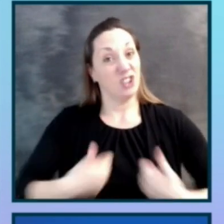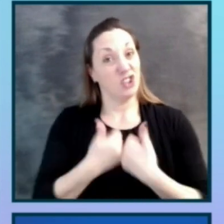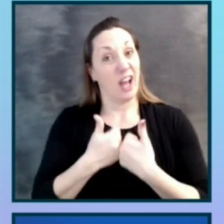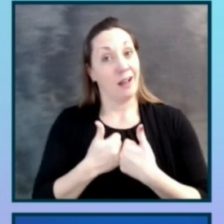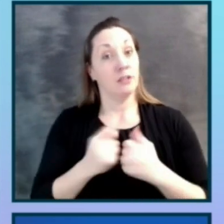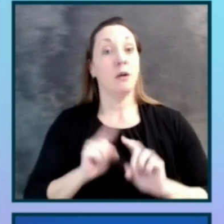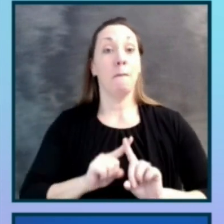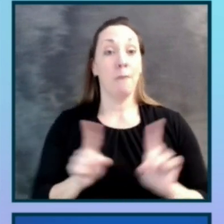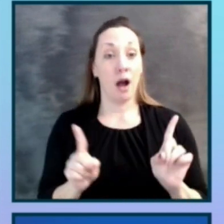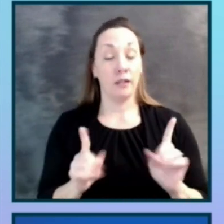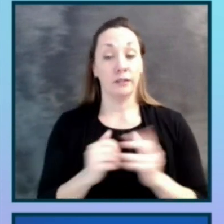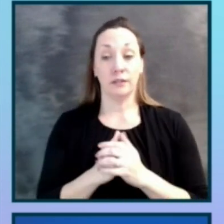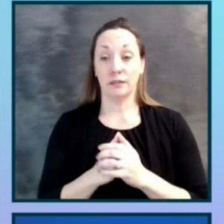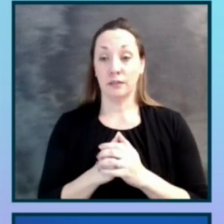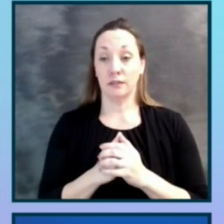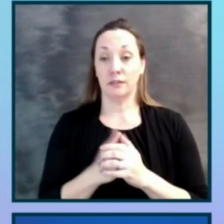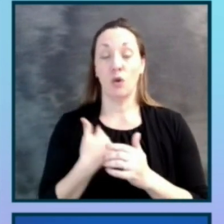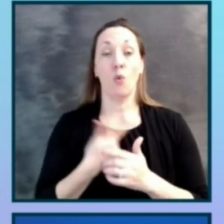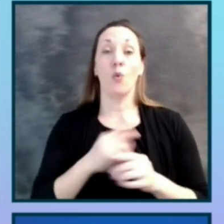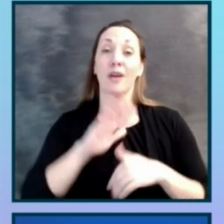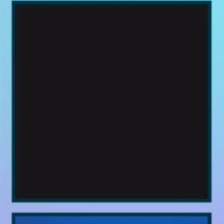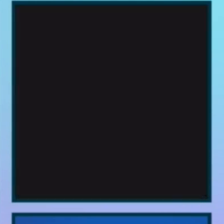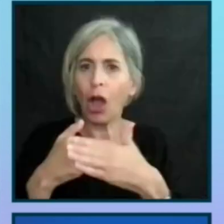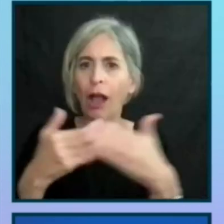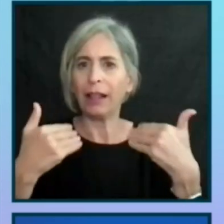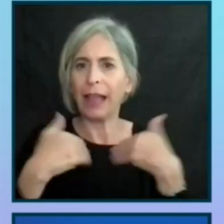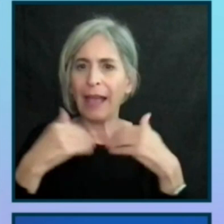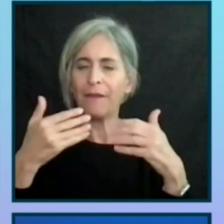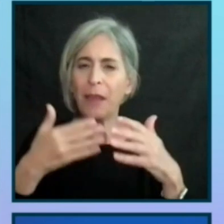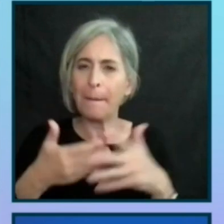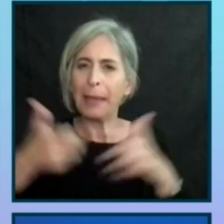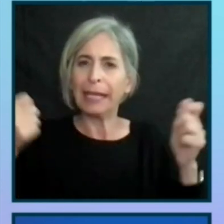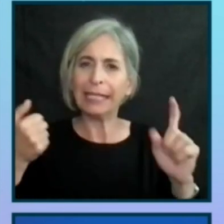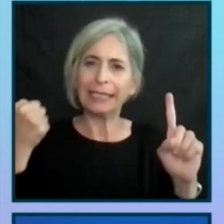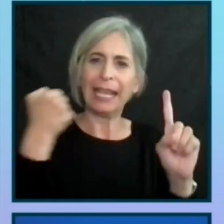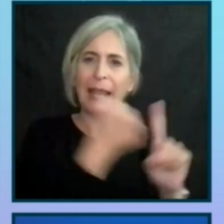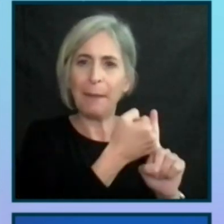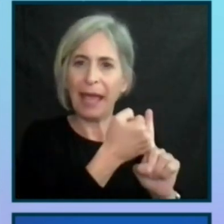But we can all have the biggest impact if we do one thing,